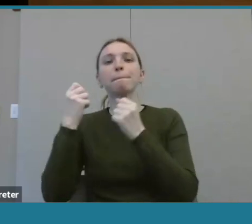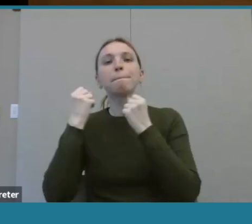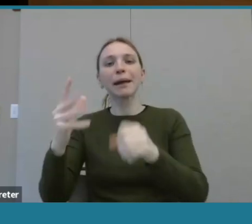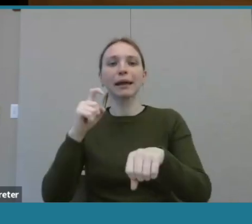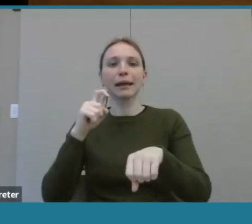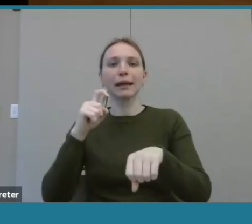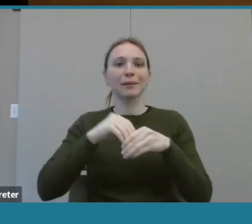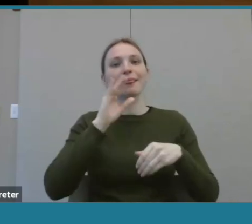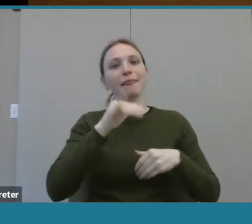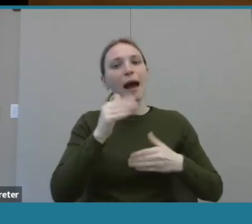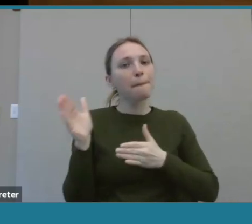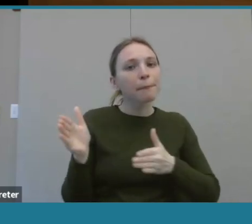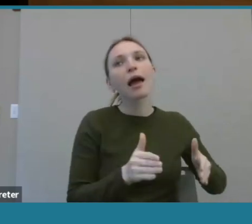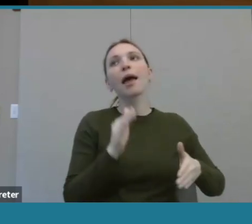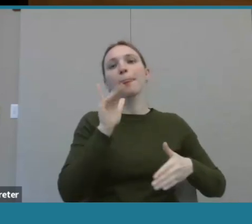that approach, interaction, and exit.